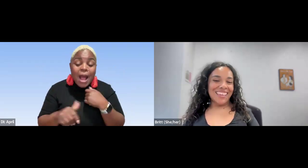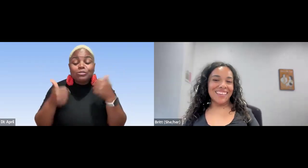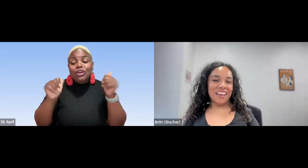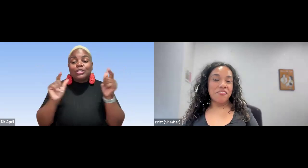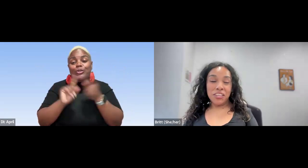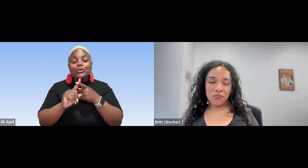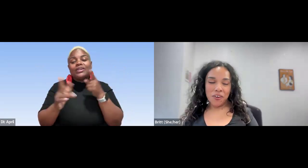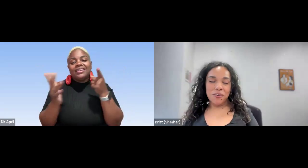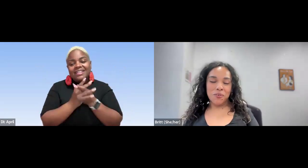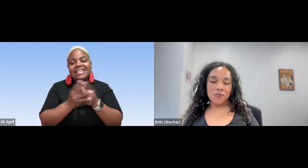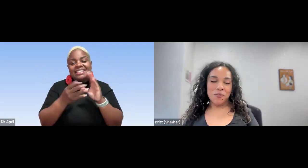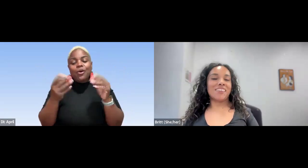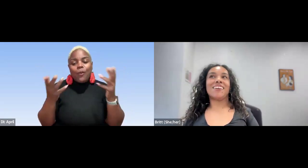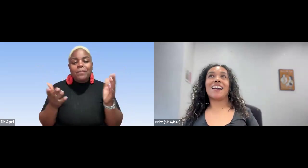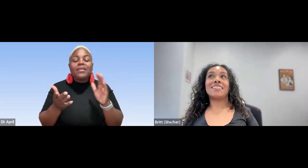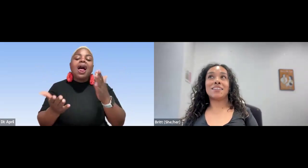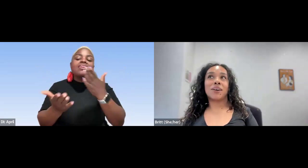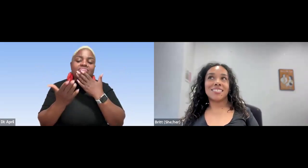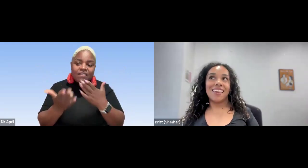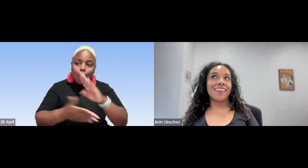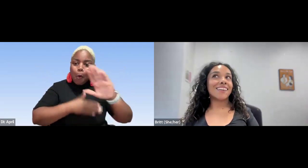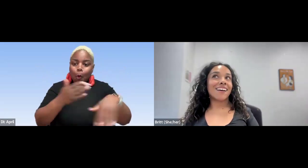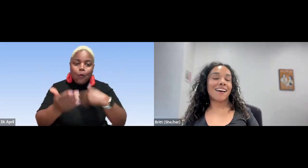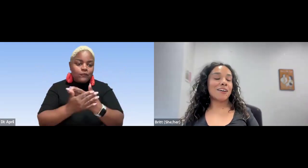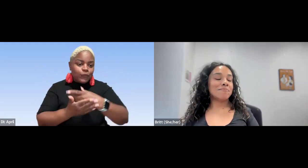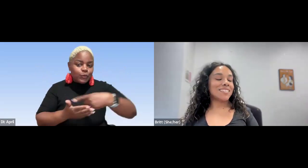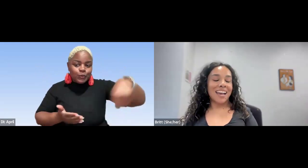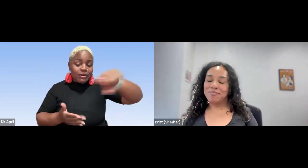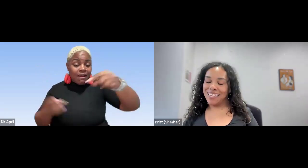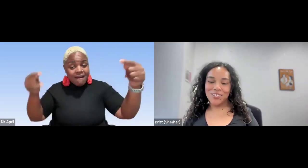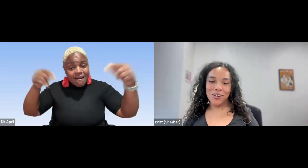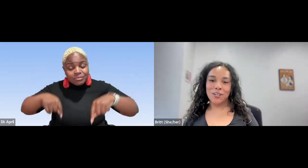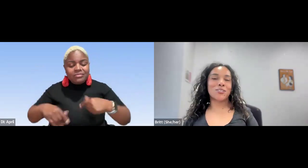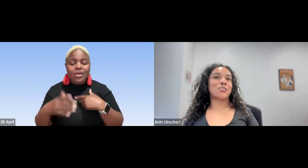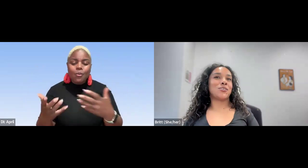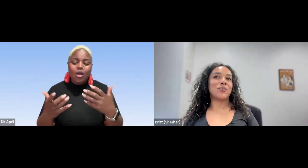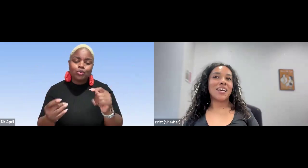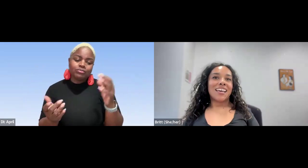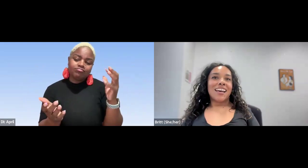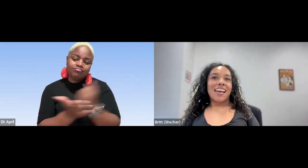saying, uh, thank you for everyone for being here. I did wanna take, um, time to answer a question or two.